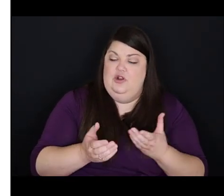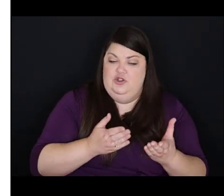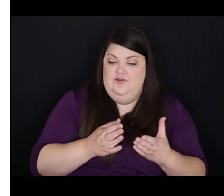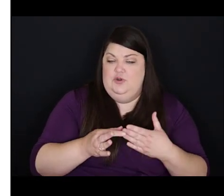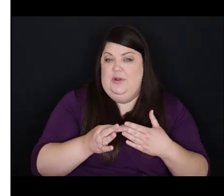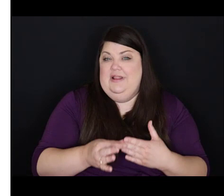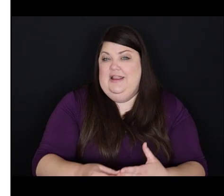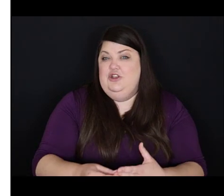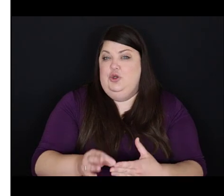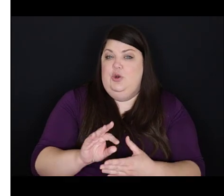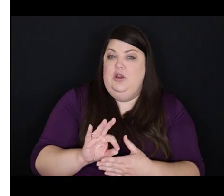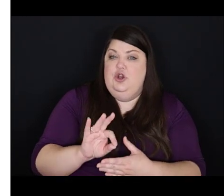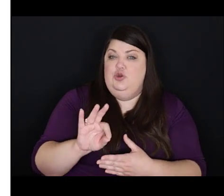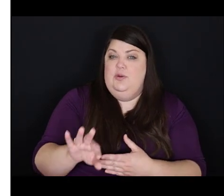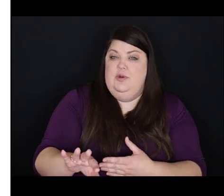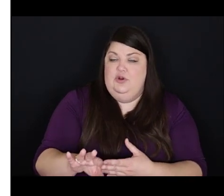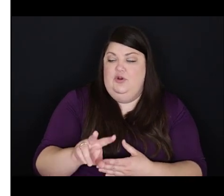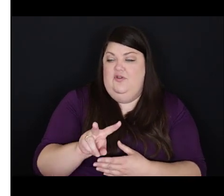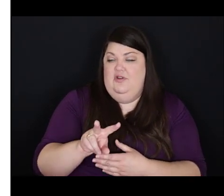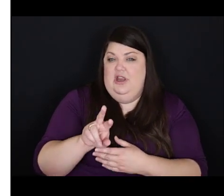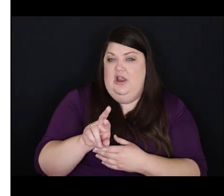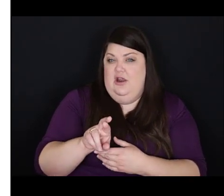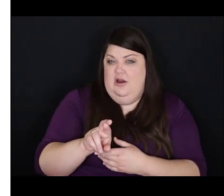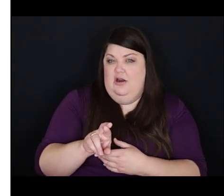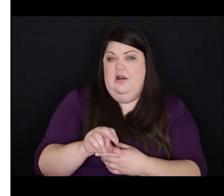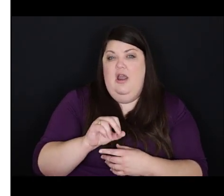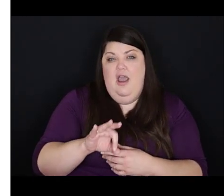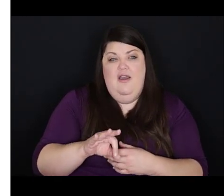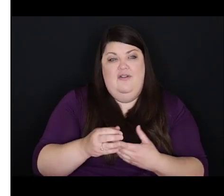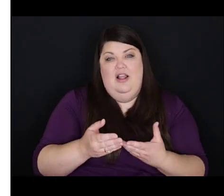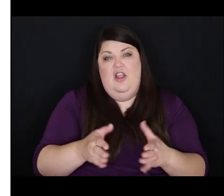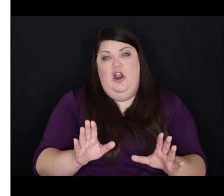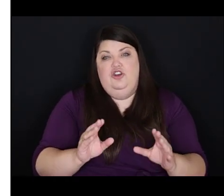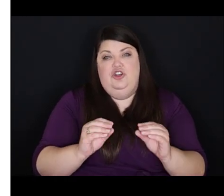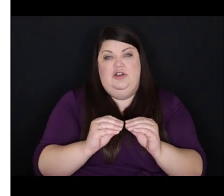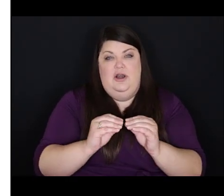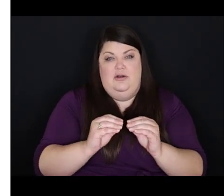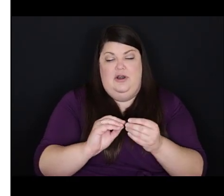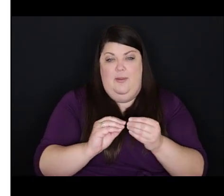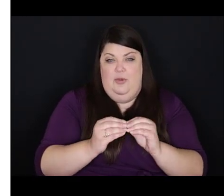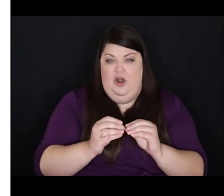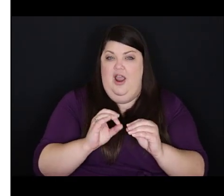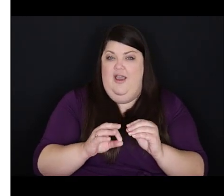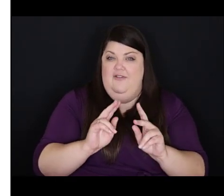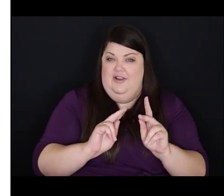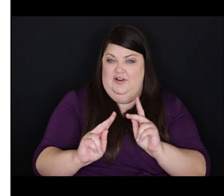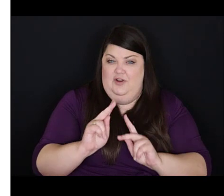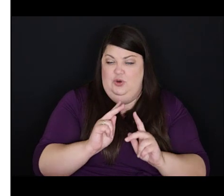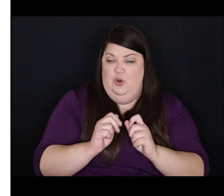vocational rehabilitation of a larger number of individuals with disabilities or individuals